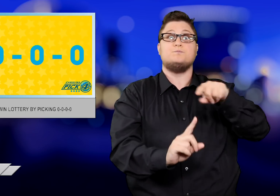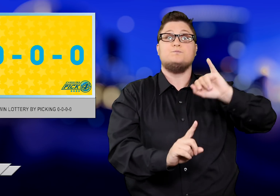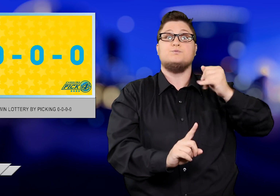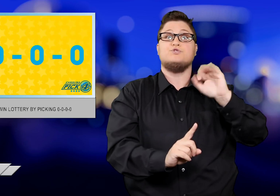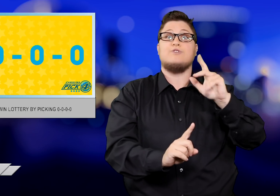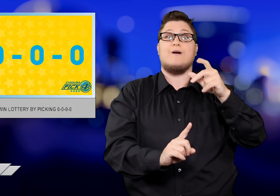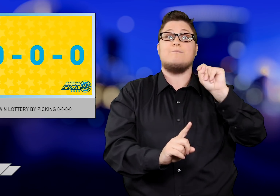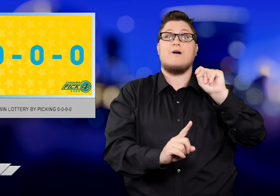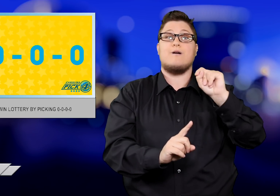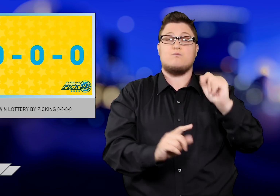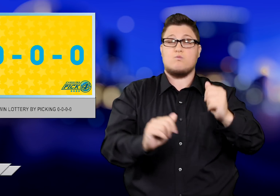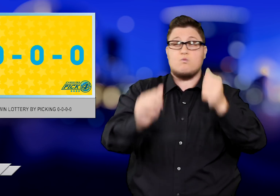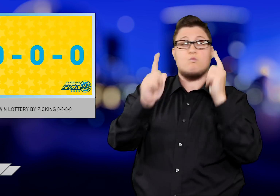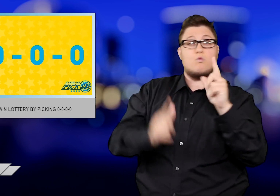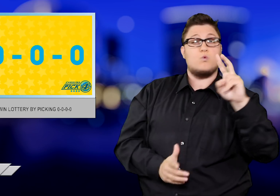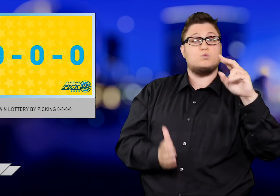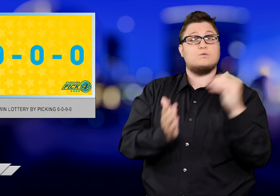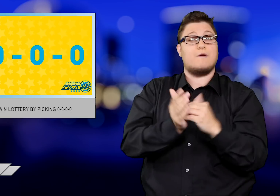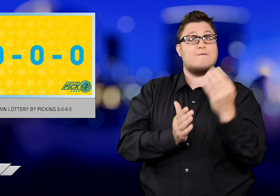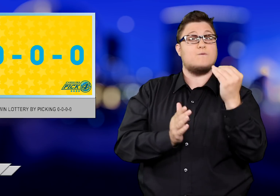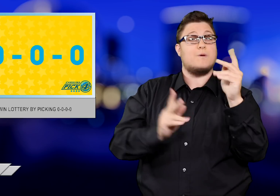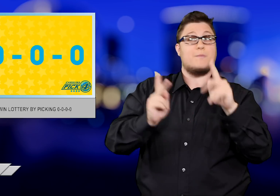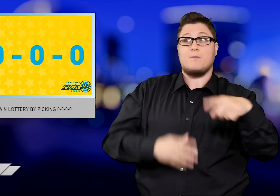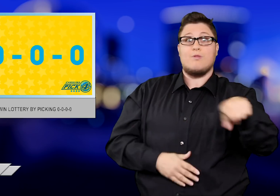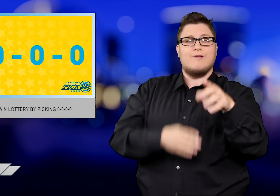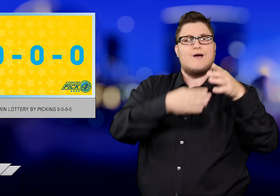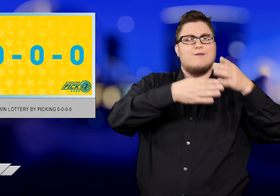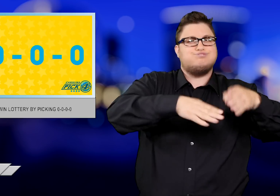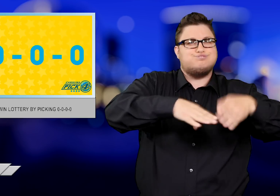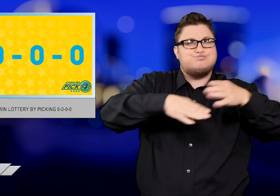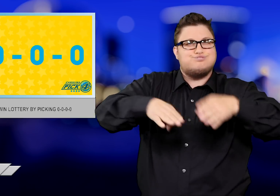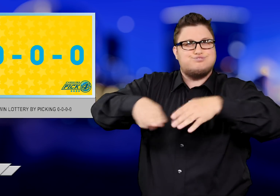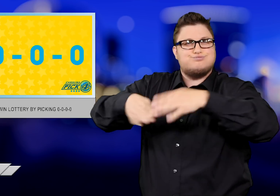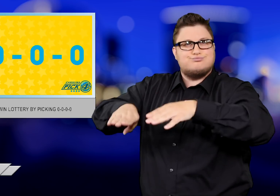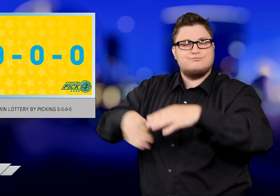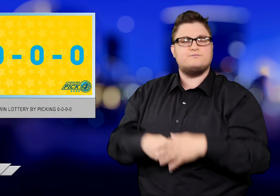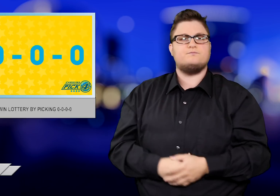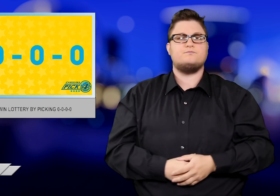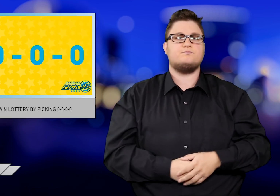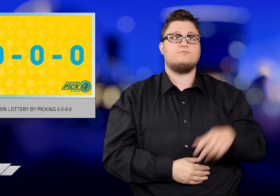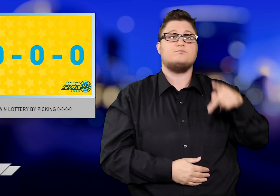All 2,014 winners will get a share of the jackpot.